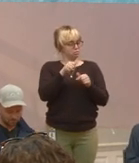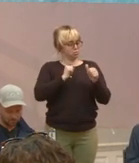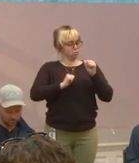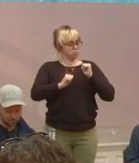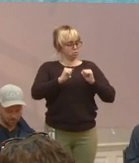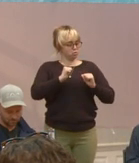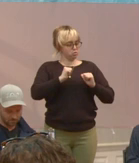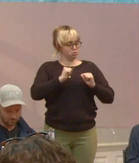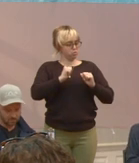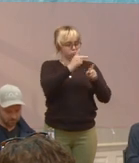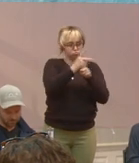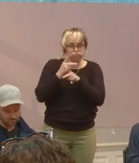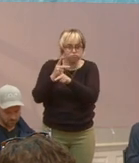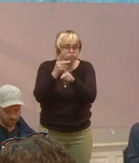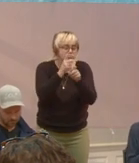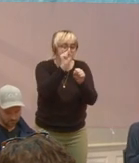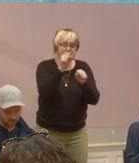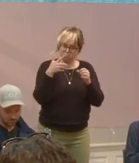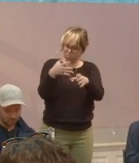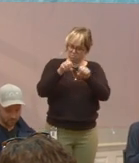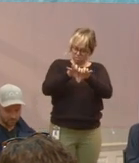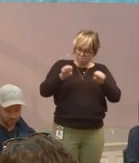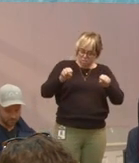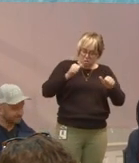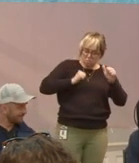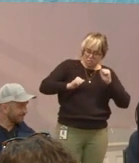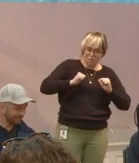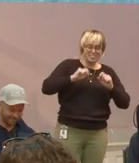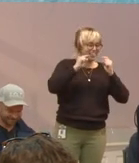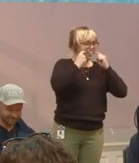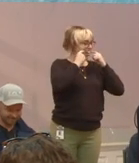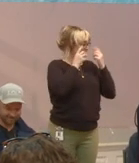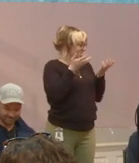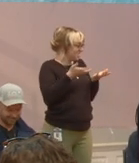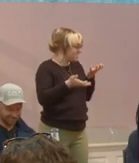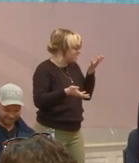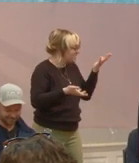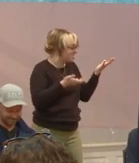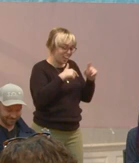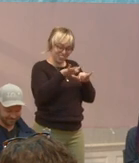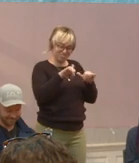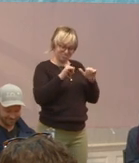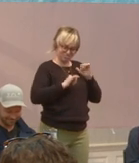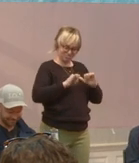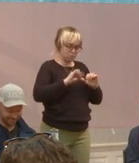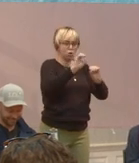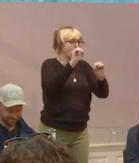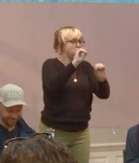curators, you can go and get a degree in performance. It is it is beautiful, and like no disrespect at all, but like,